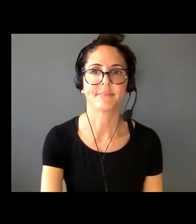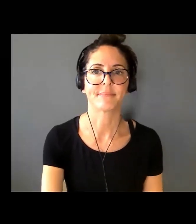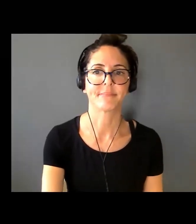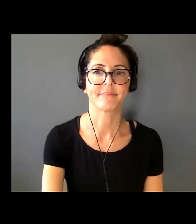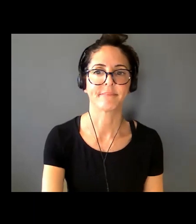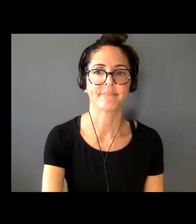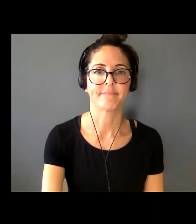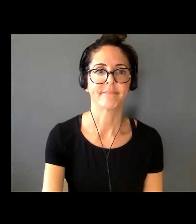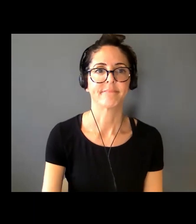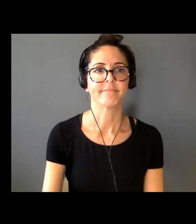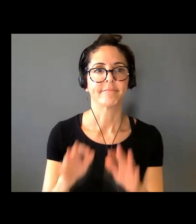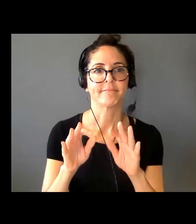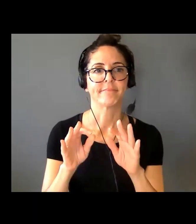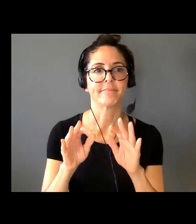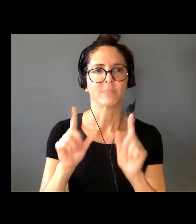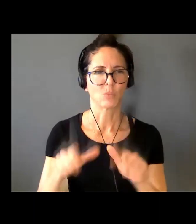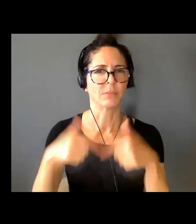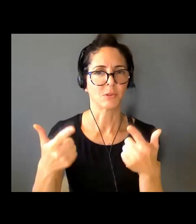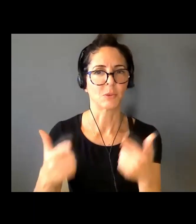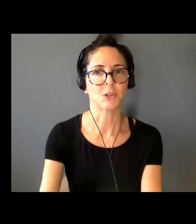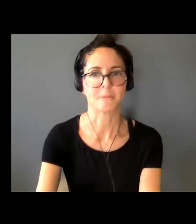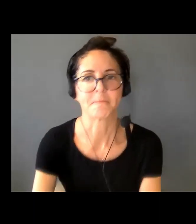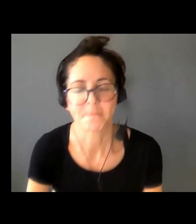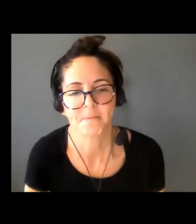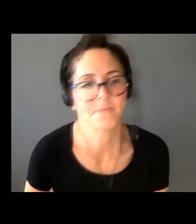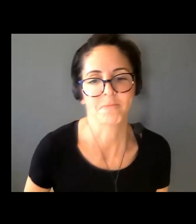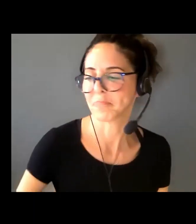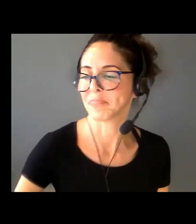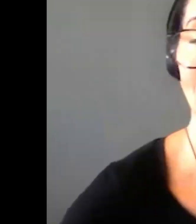in that… Oh, Sorry Jen. Claude is right in that, you know, it isn't just the population